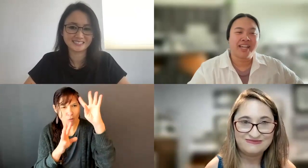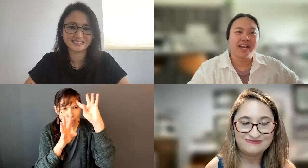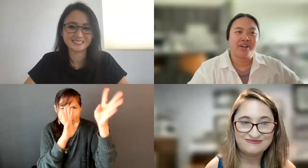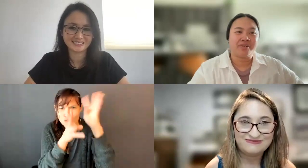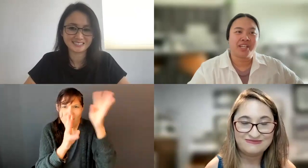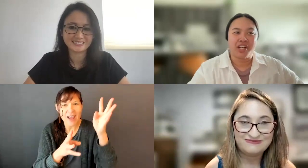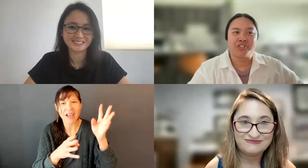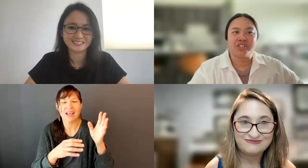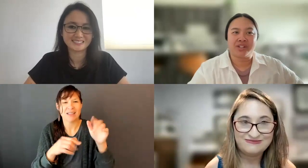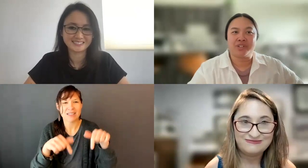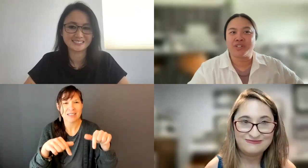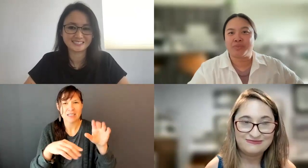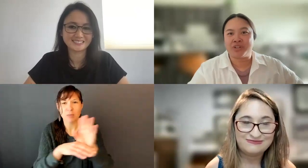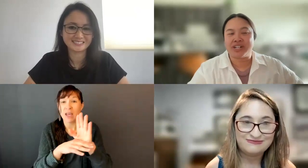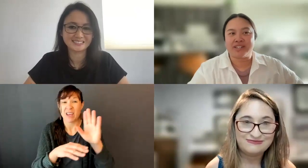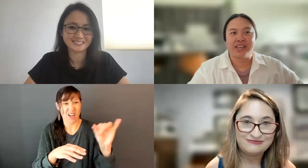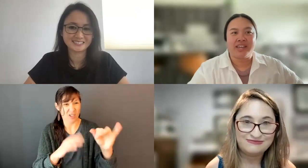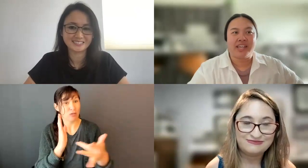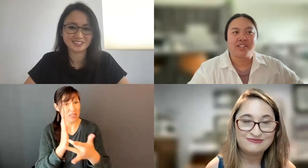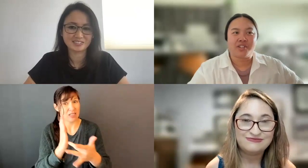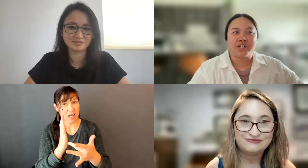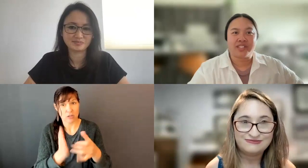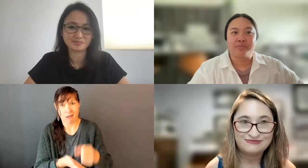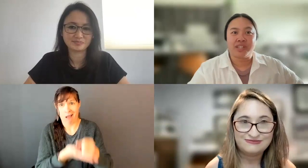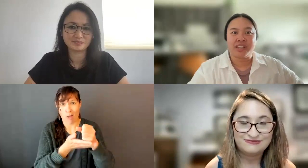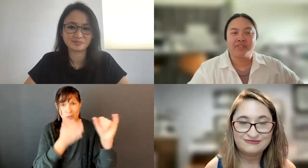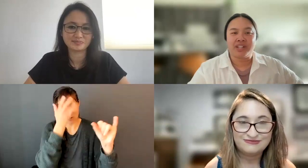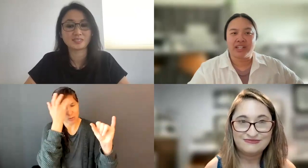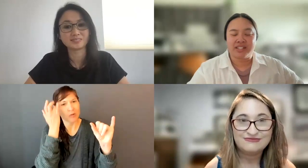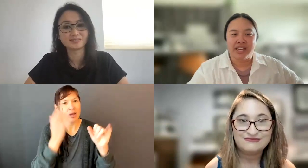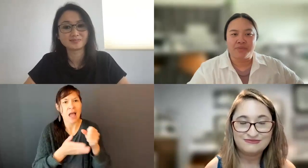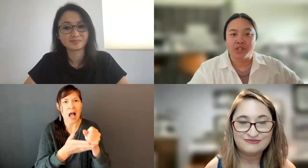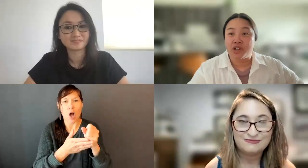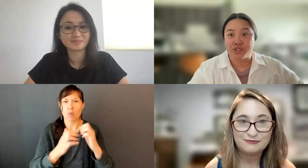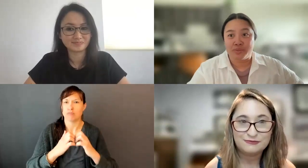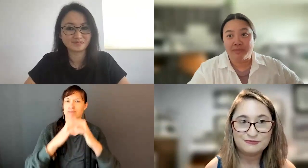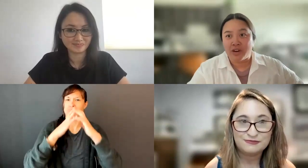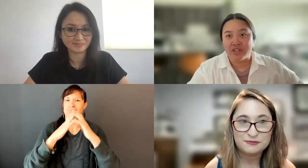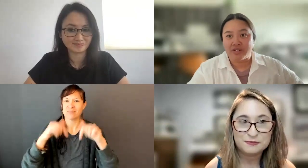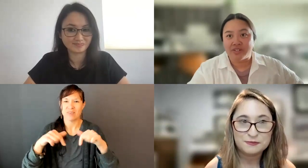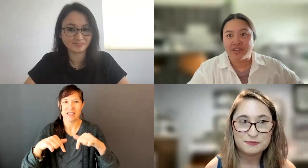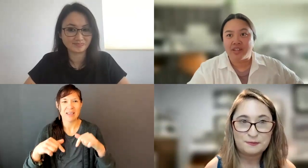and how technology can really support us in starting something, even in times where there are so many barriers.